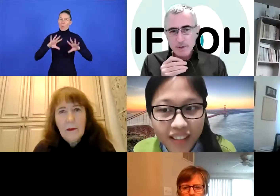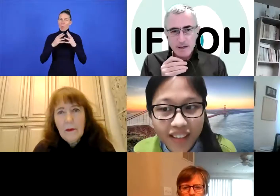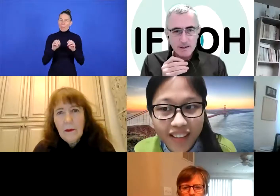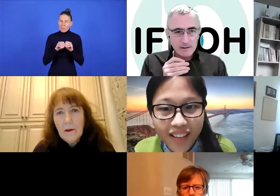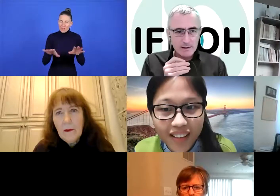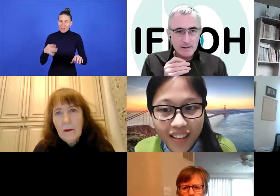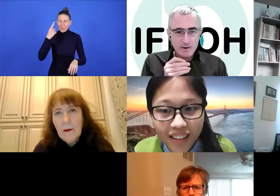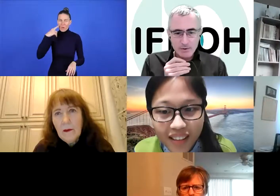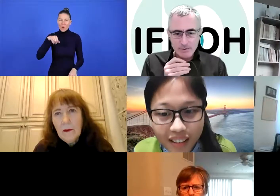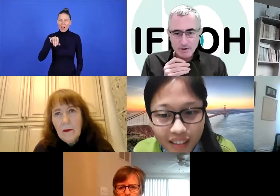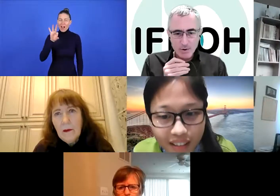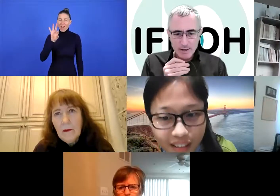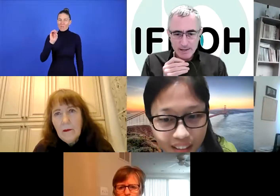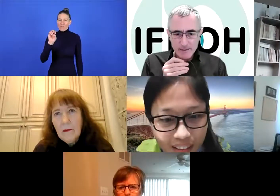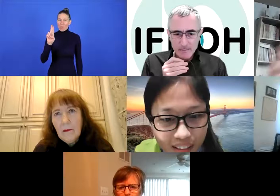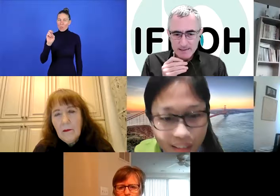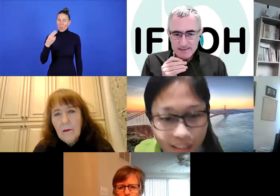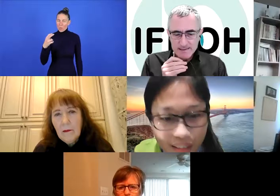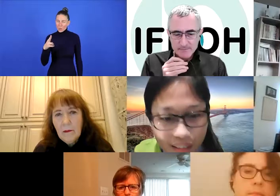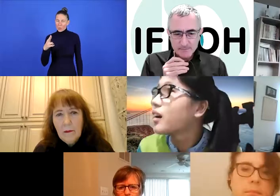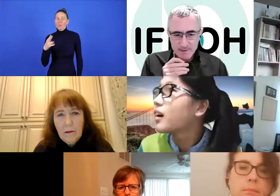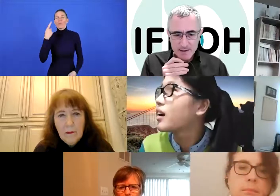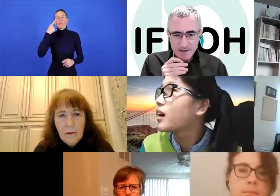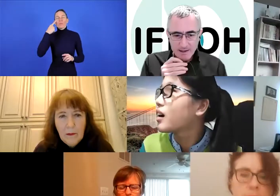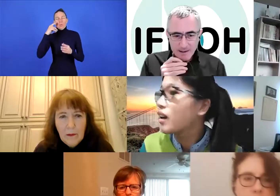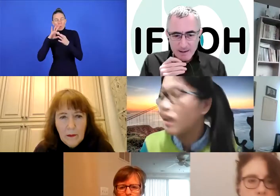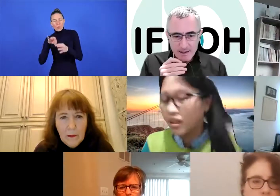I'm glad to start this webinar